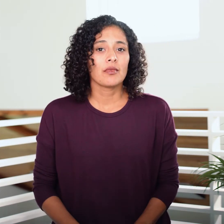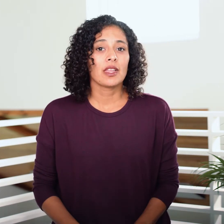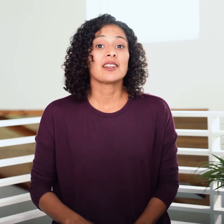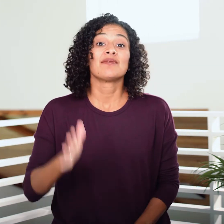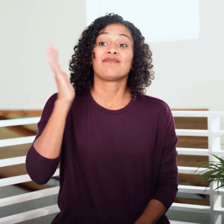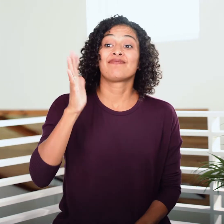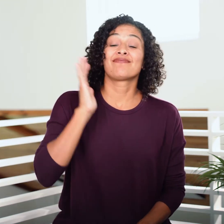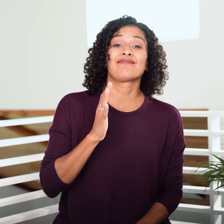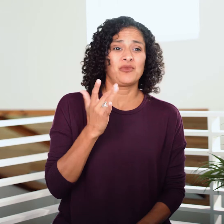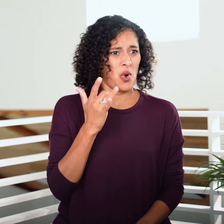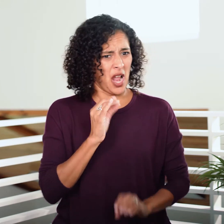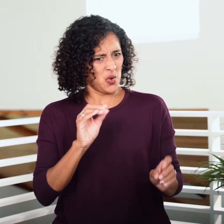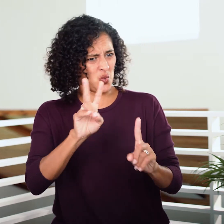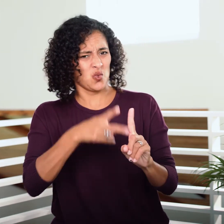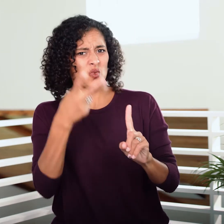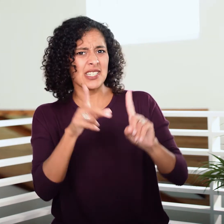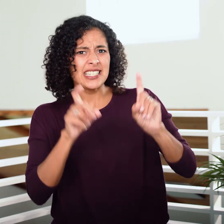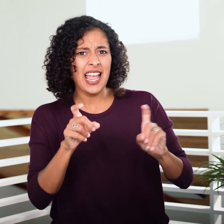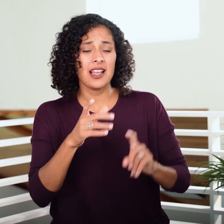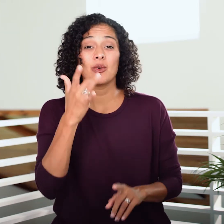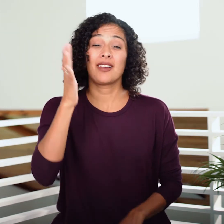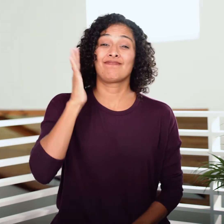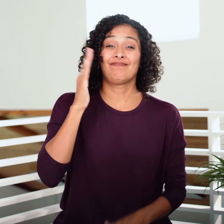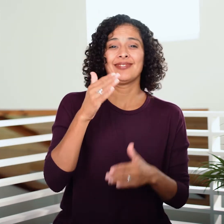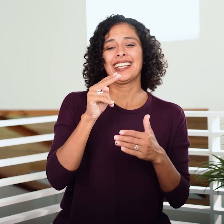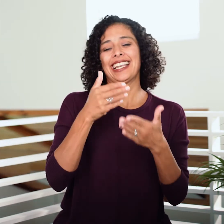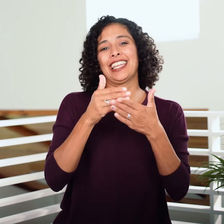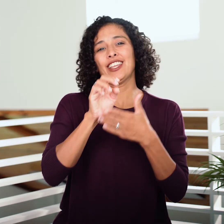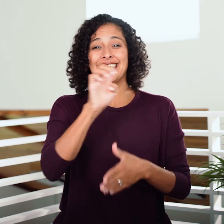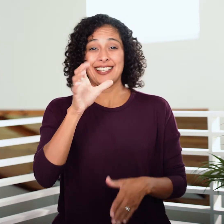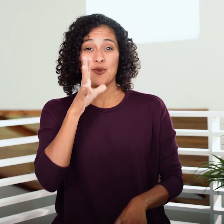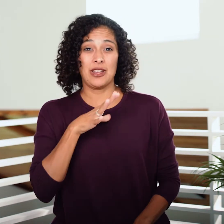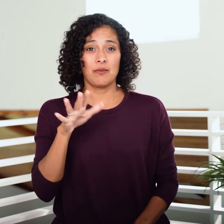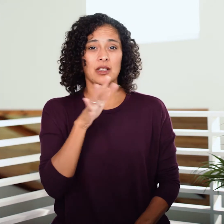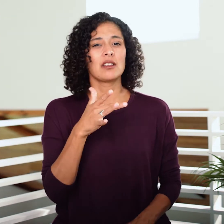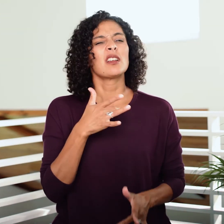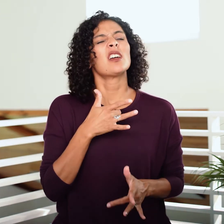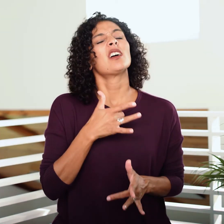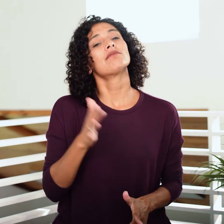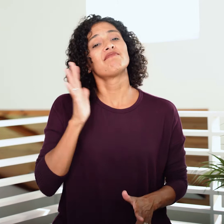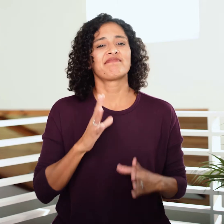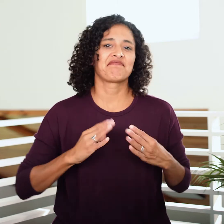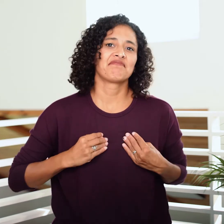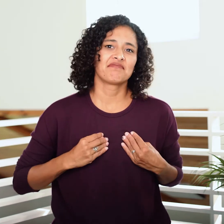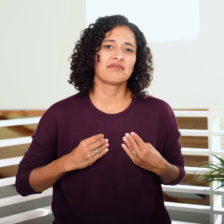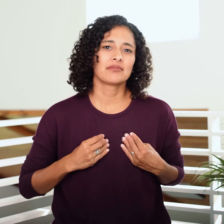That’s likely because in the ancient Near East women just accepted it.